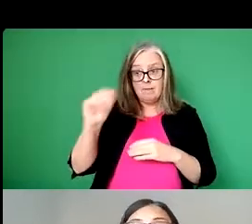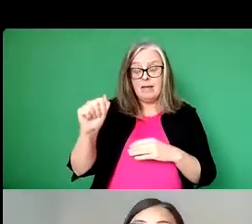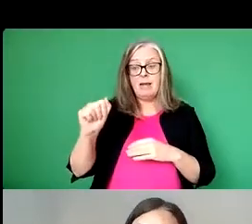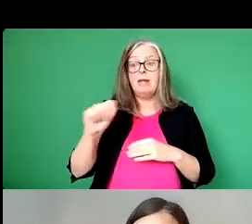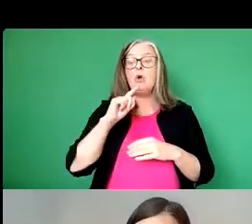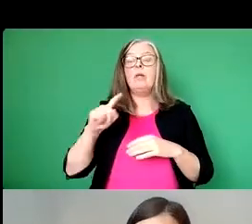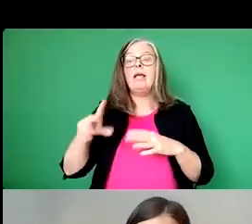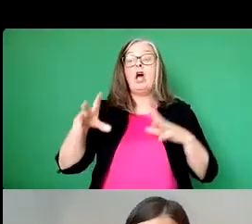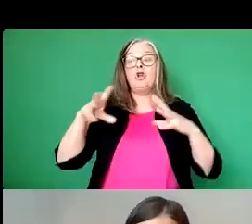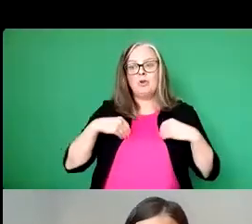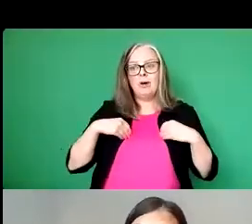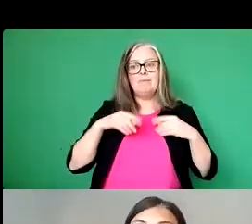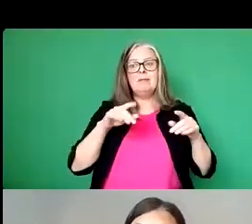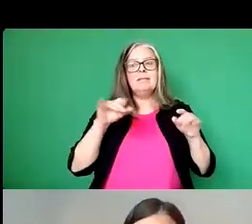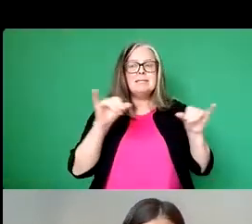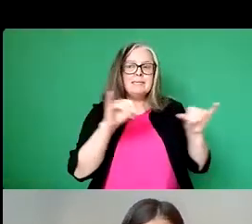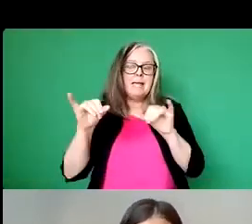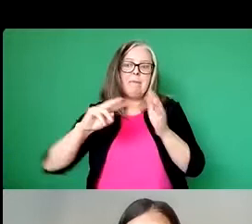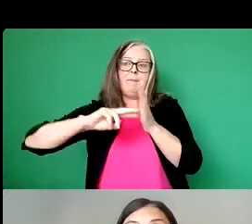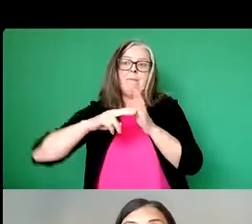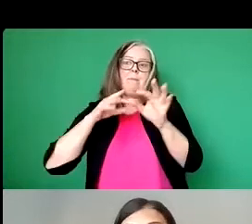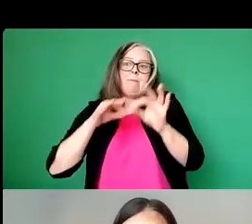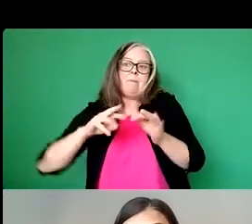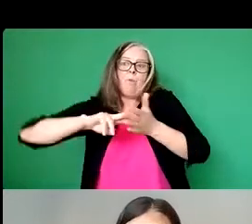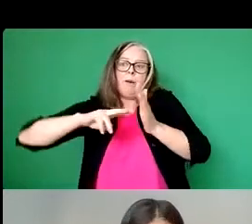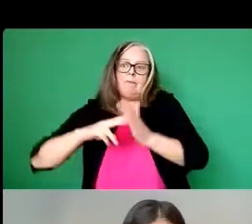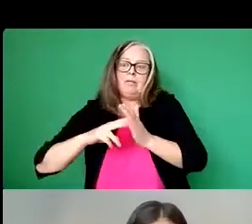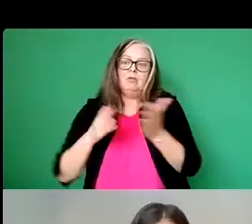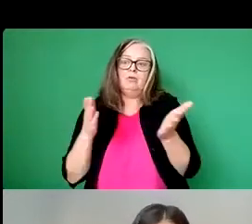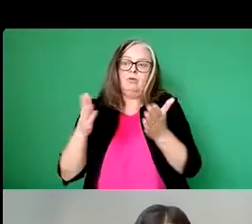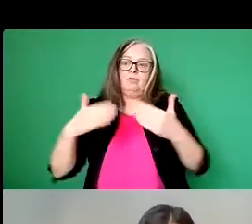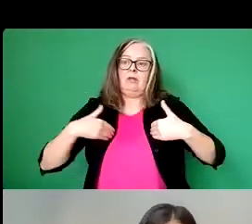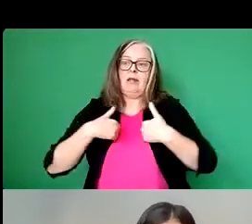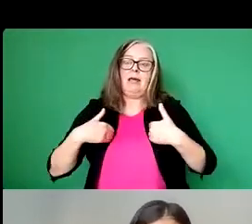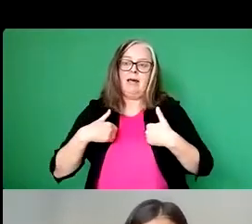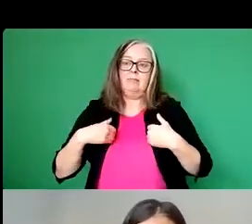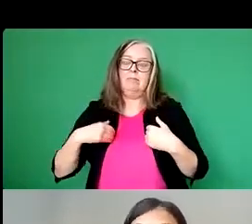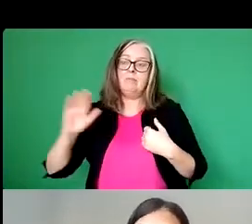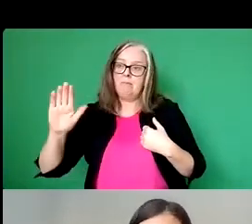the same definition of a service animal as that found in the human rights code which